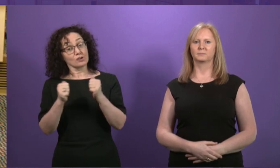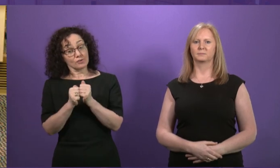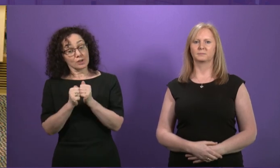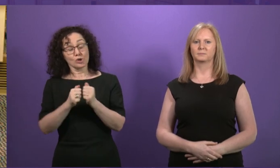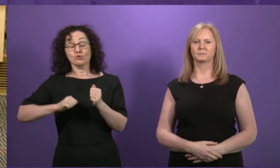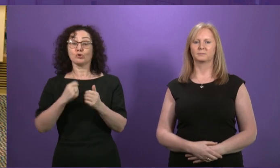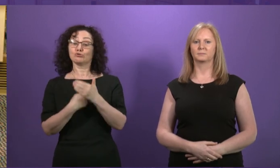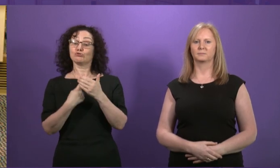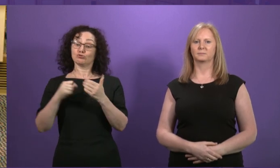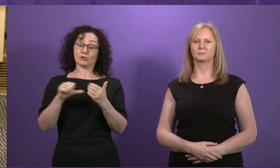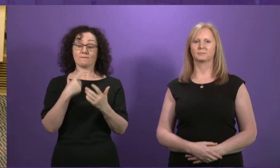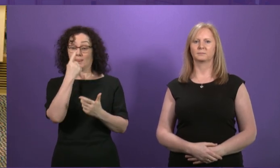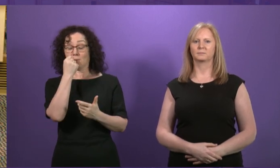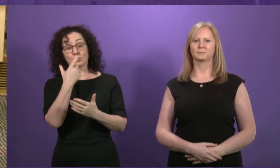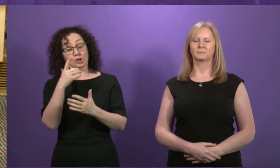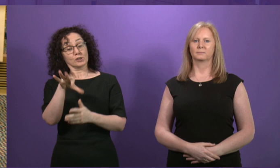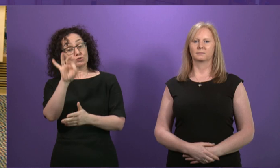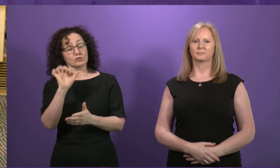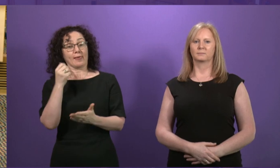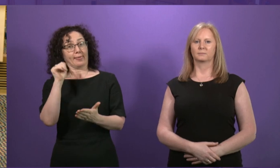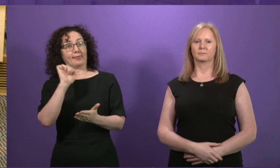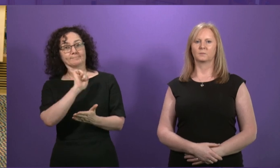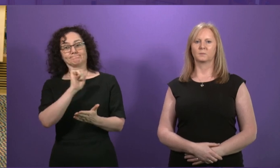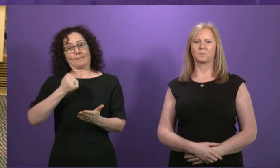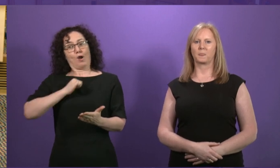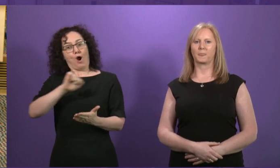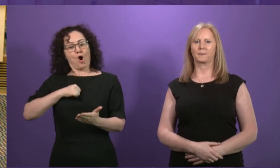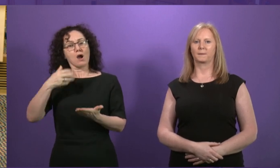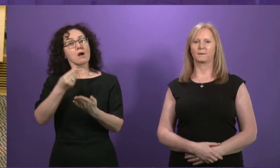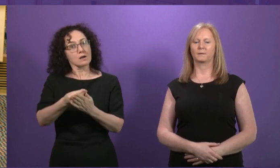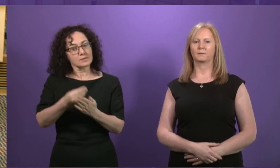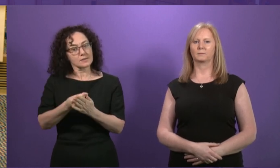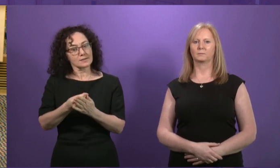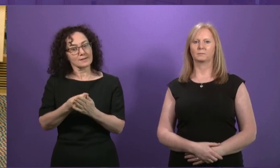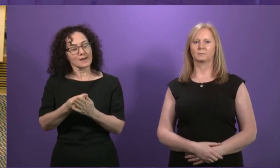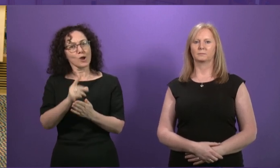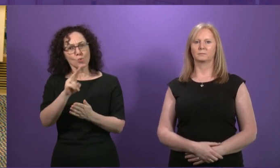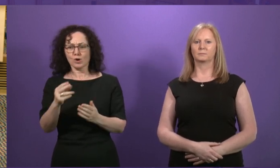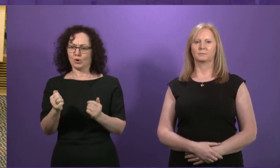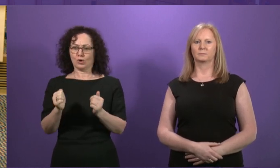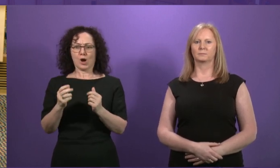the arrangements on currency, and everything else, that best suit our needs and interests.